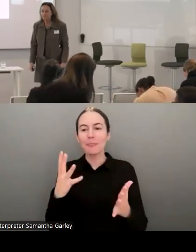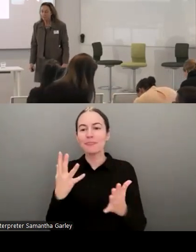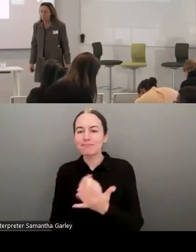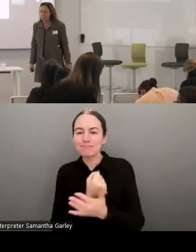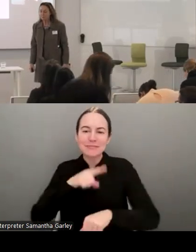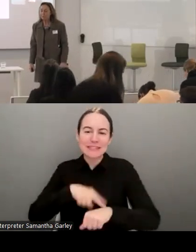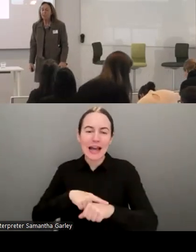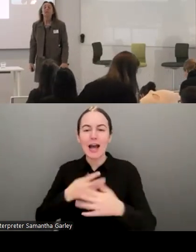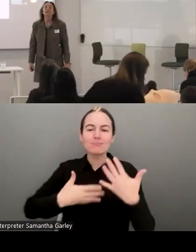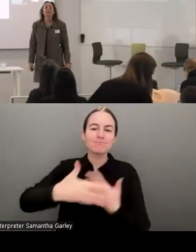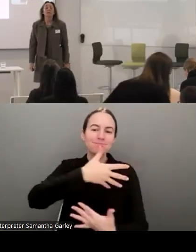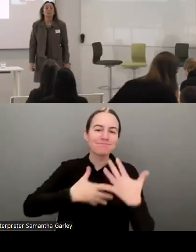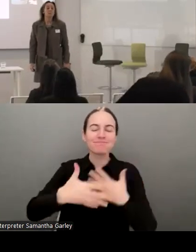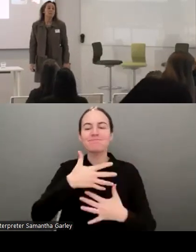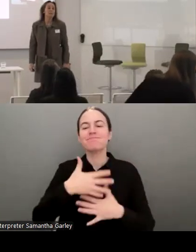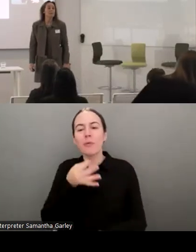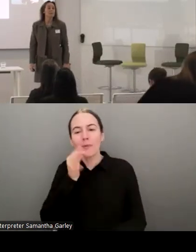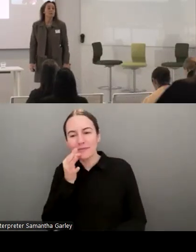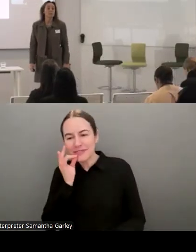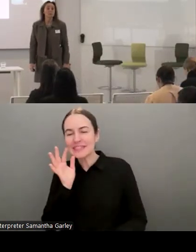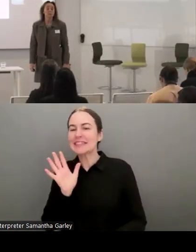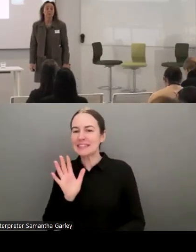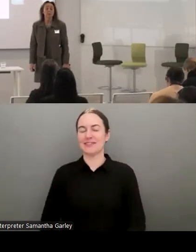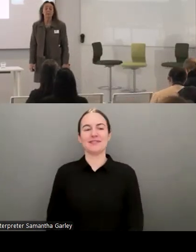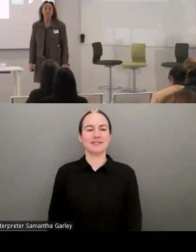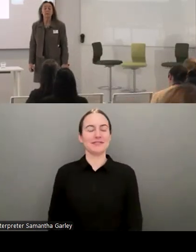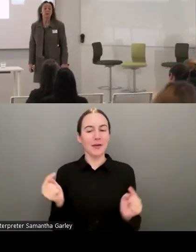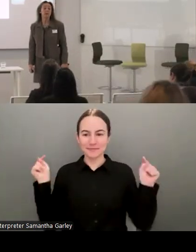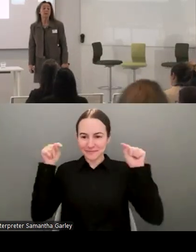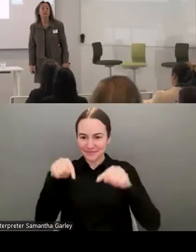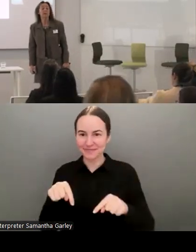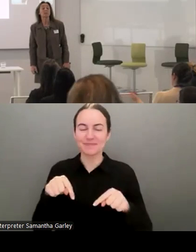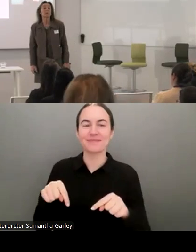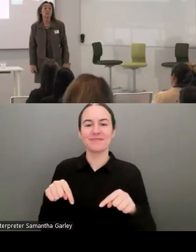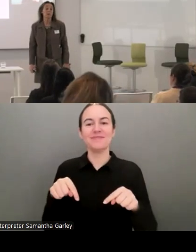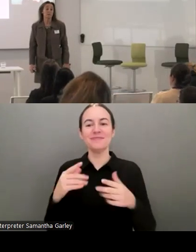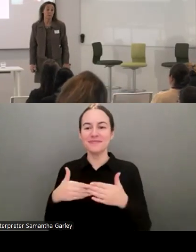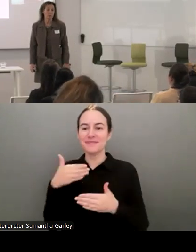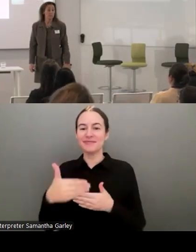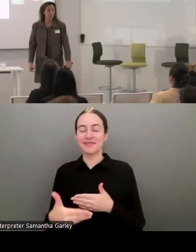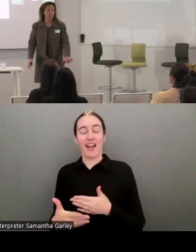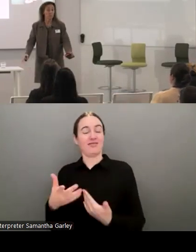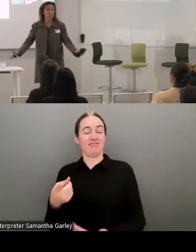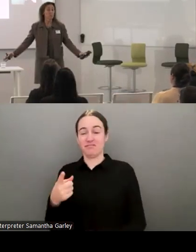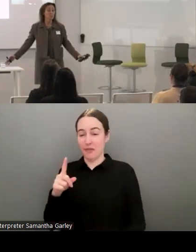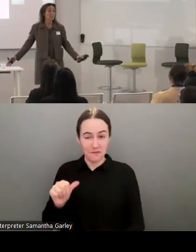Talk to people now. Yeah, you are going to experience something that I can guarantee that you have never been to before.